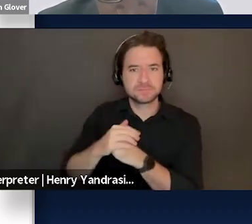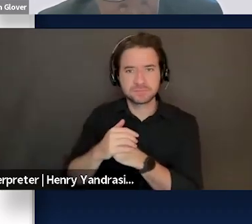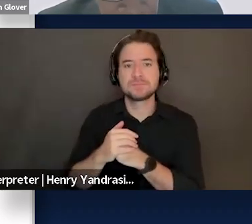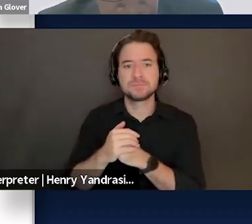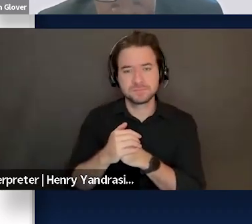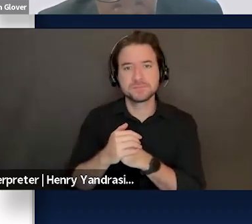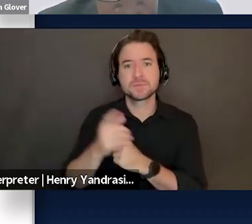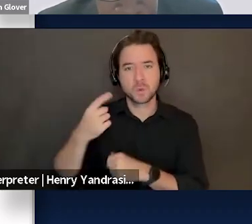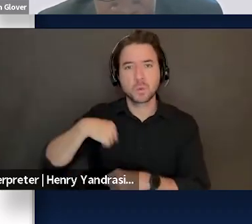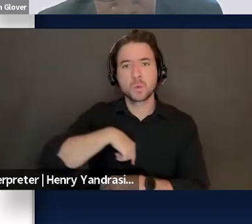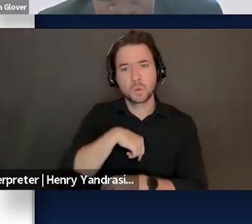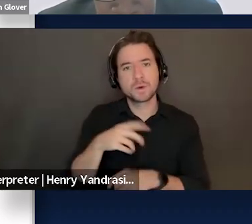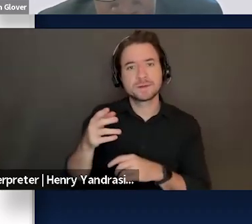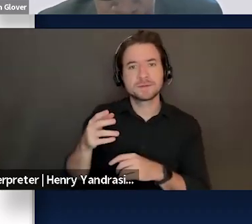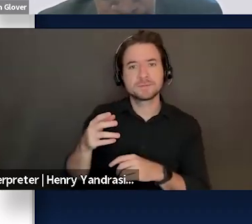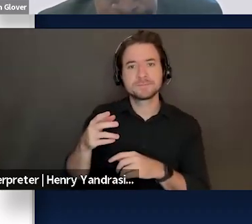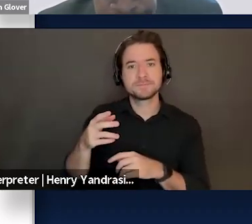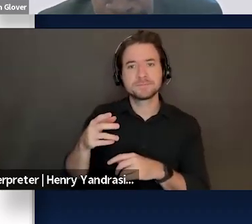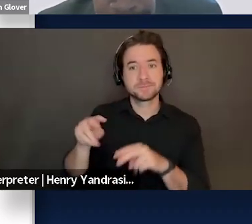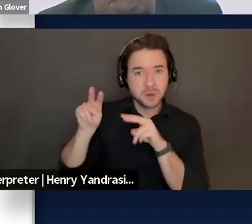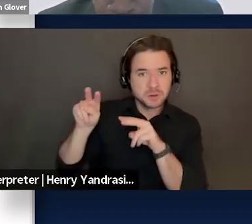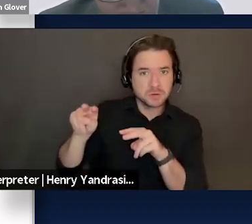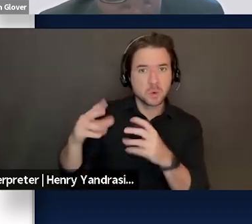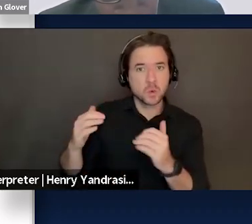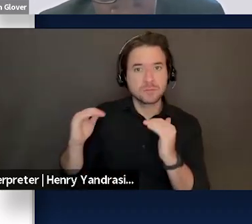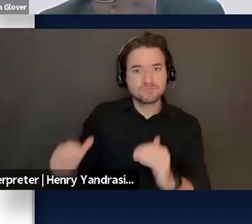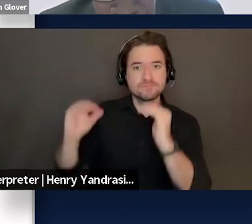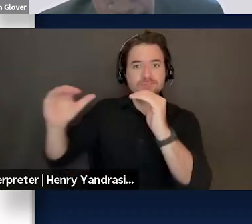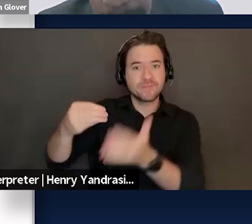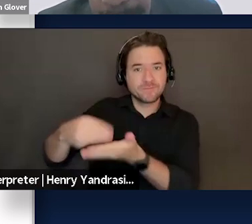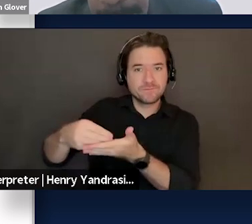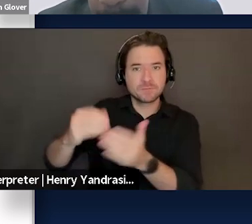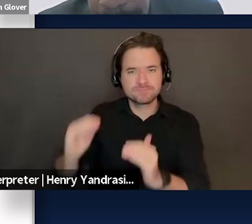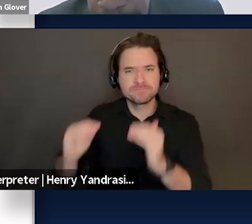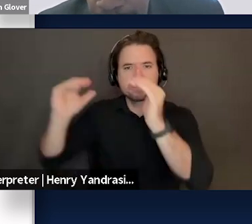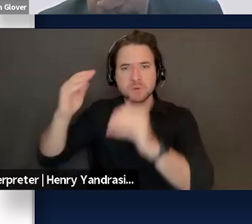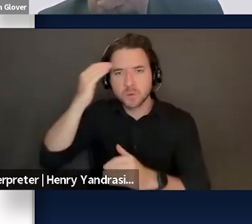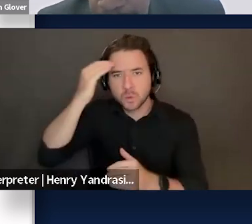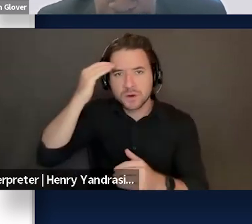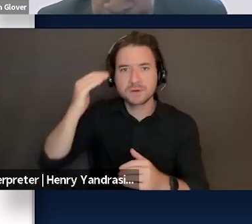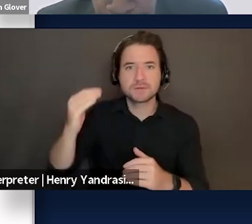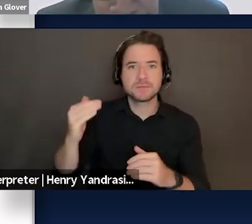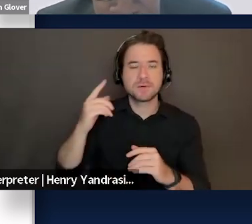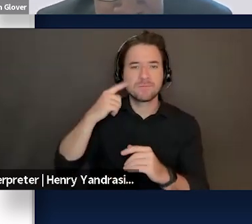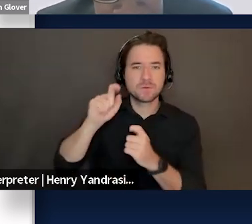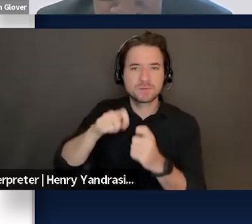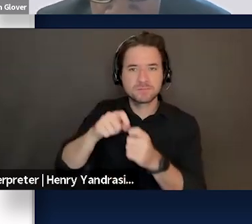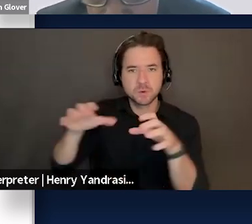that we are looking to… increased funding, or increased awareness for a certain population.